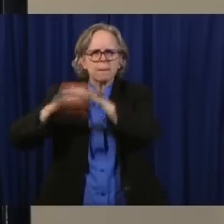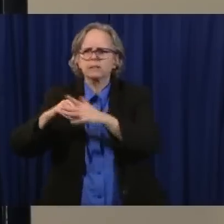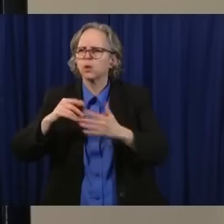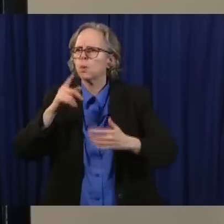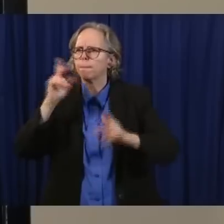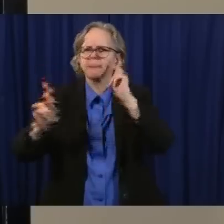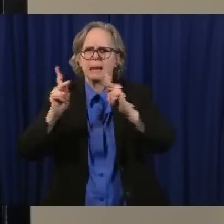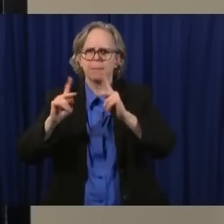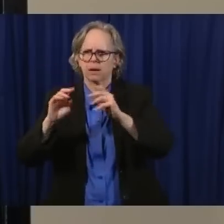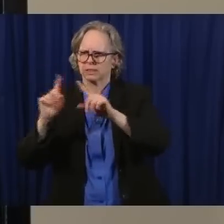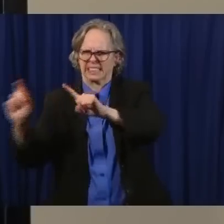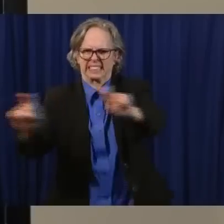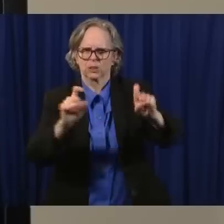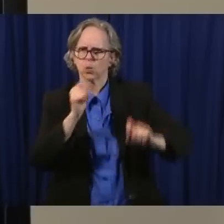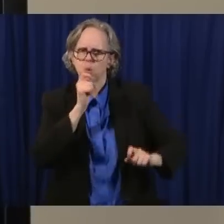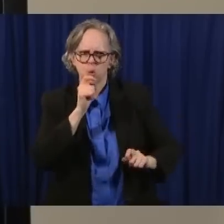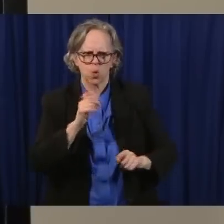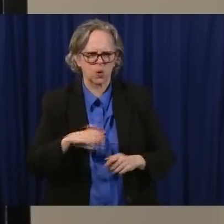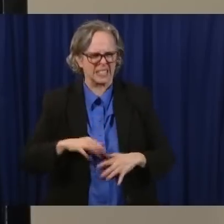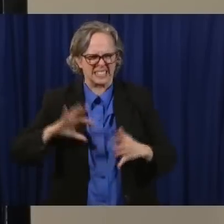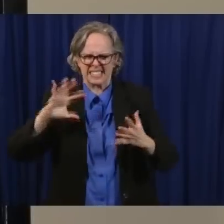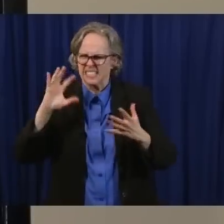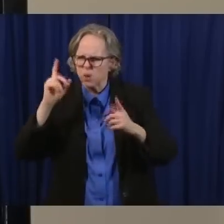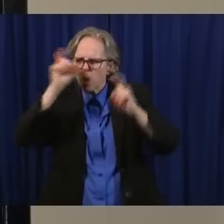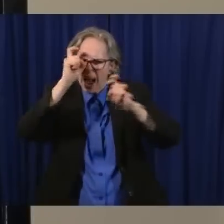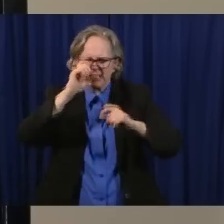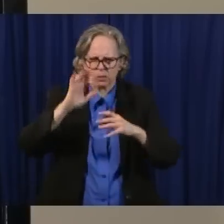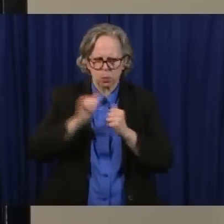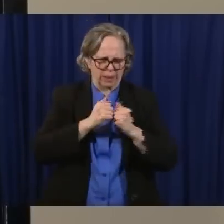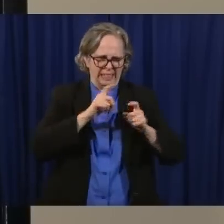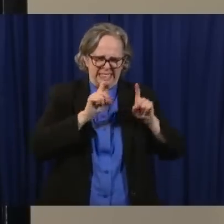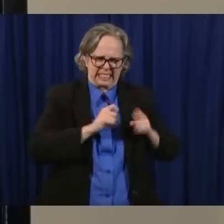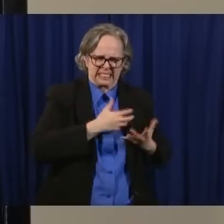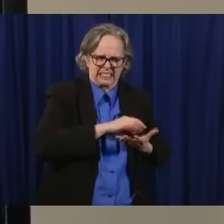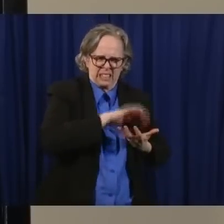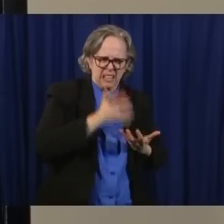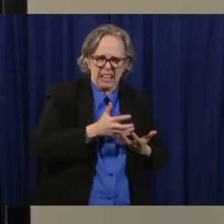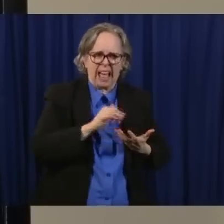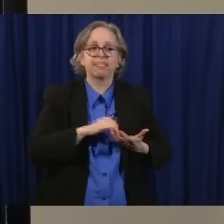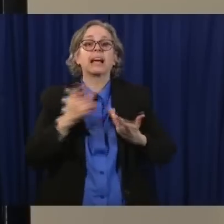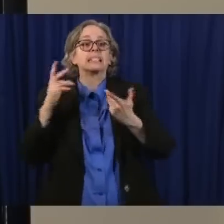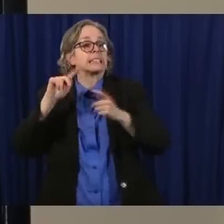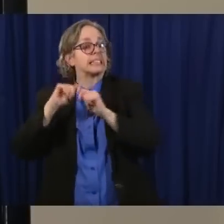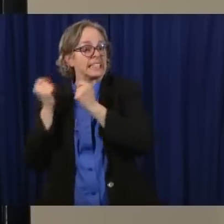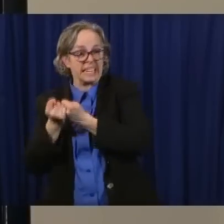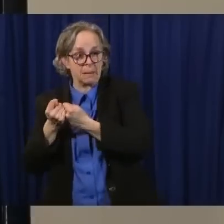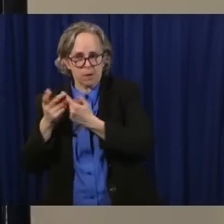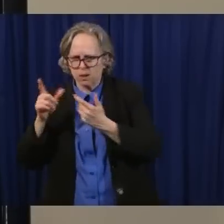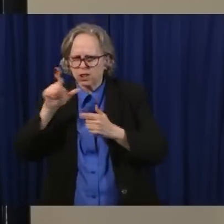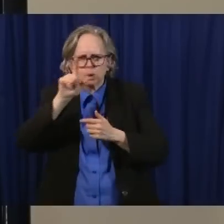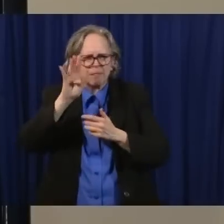AND SO ONE OF THINGS WE ARE DOING IS TRYING FIRST OF ALL TO MAXIMIZE WHO WE TEST SO WE CAN MAKE THE MOST OF THE TESTING WE